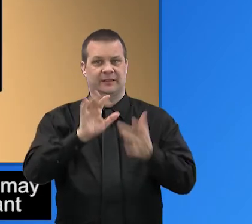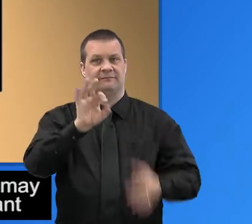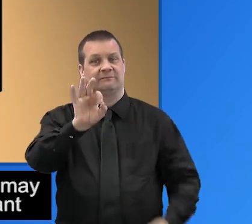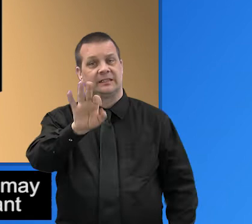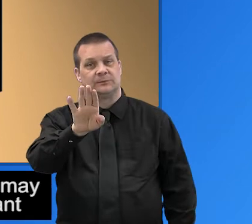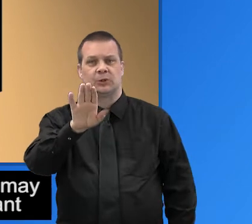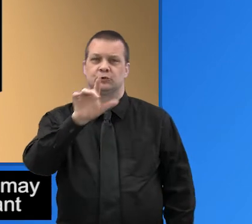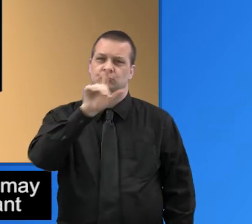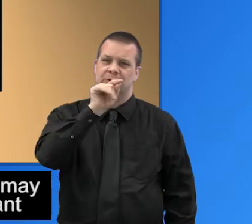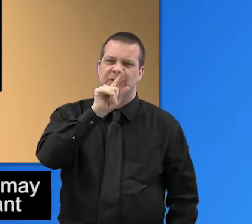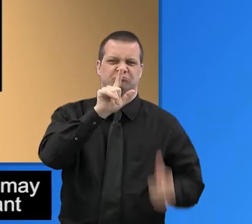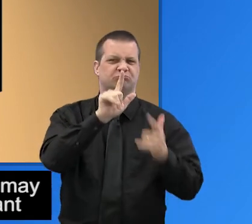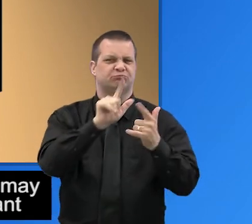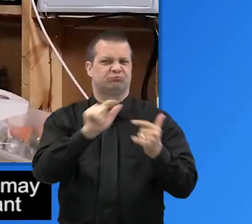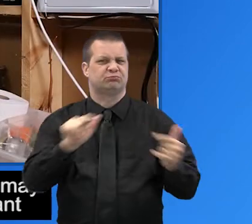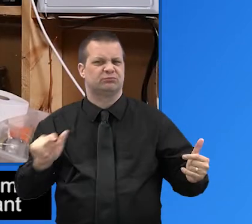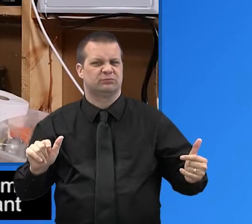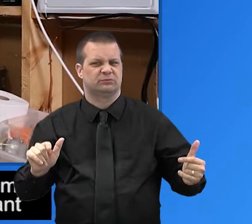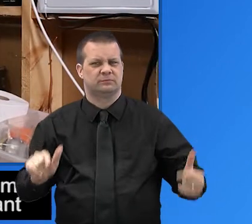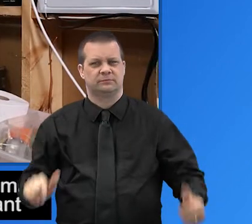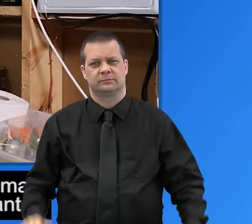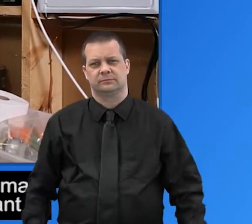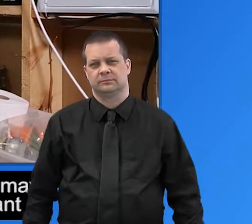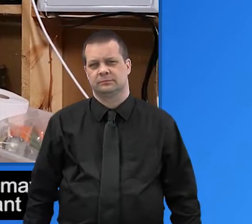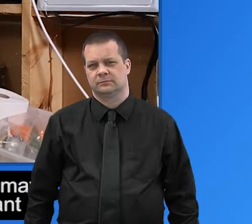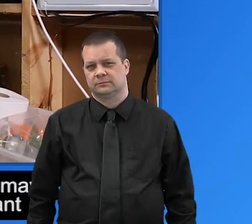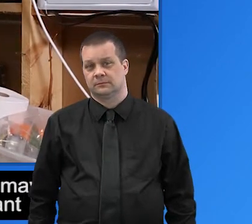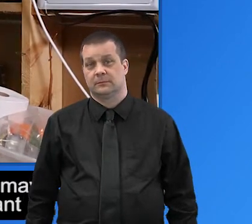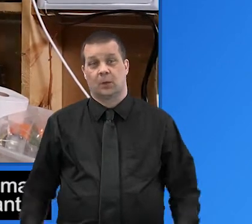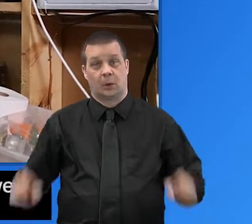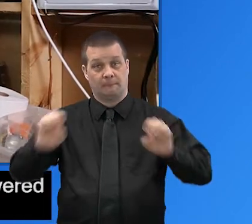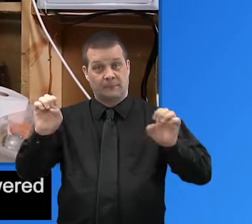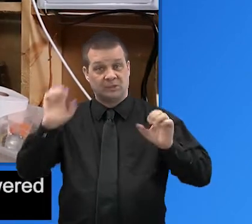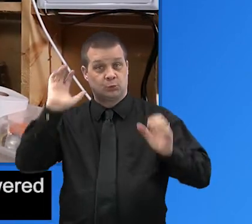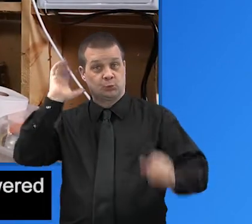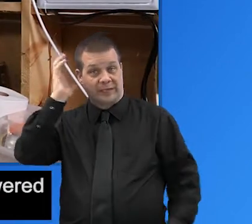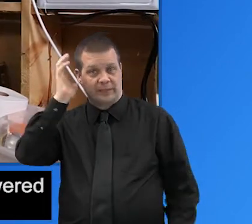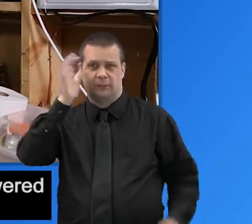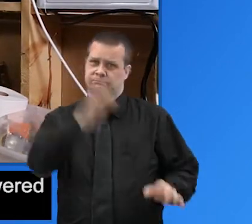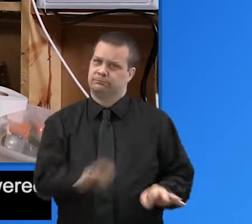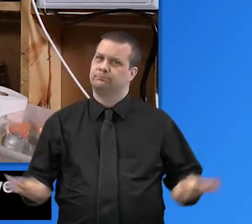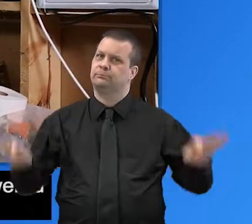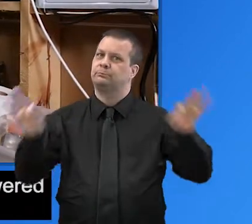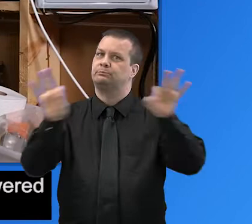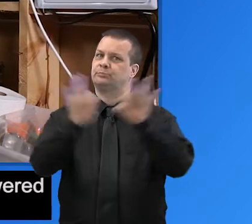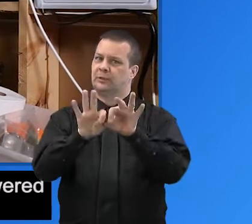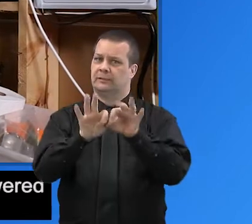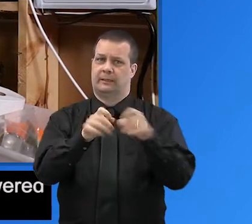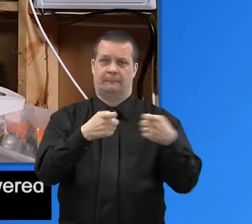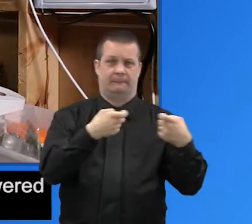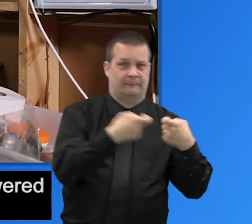receive information. An emergency radio is important to have for any emergency situation.